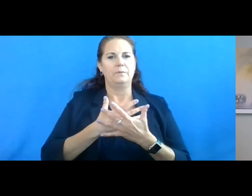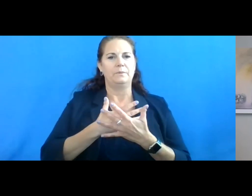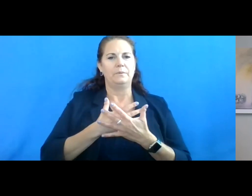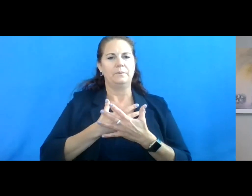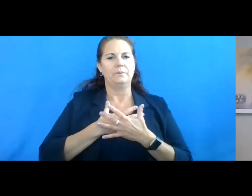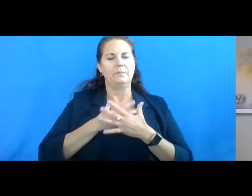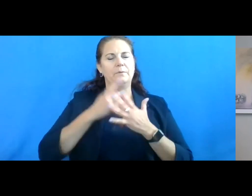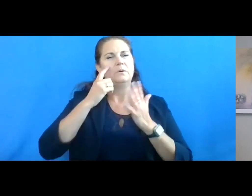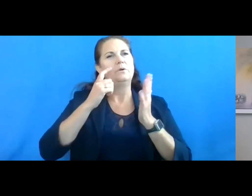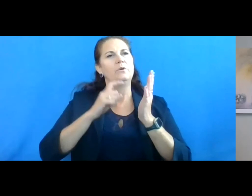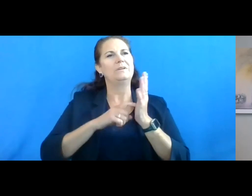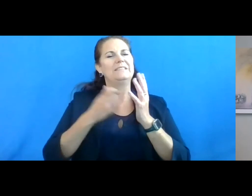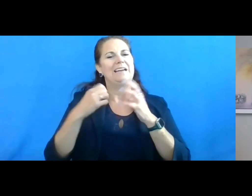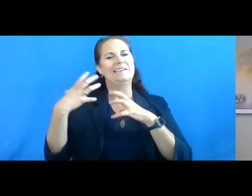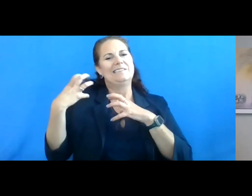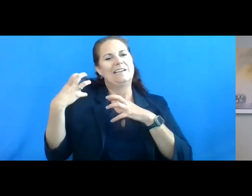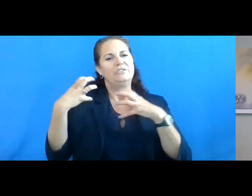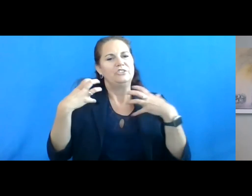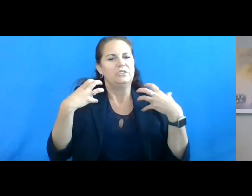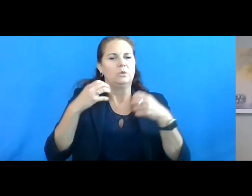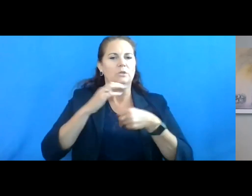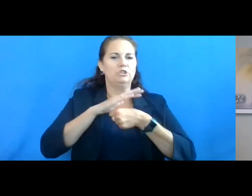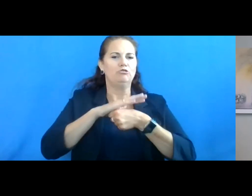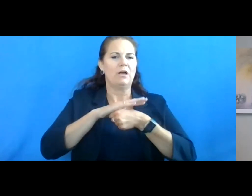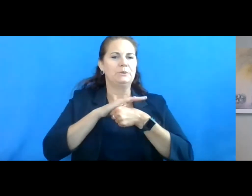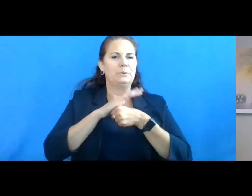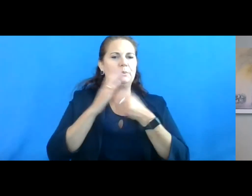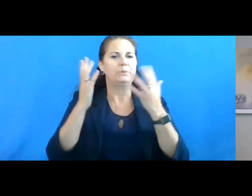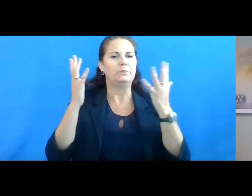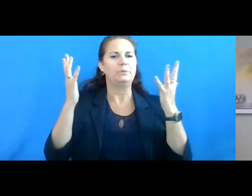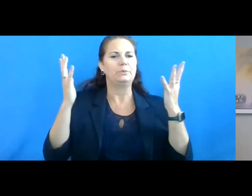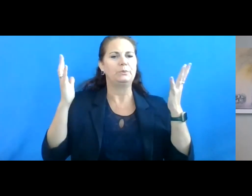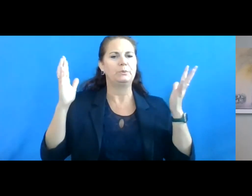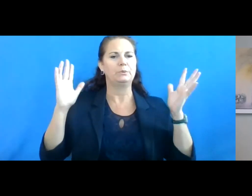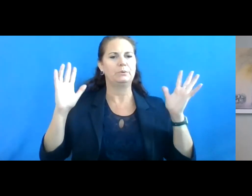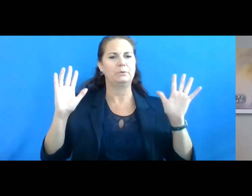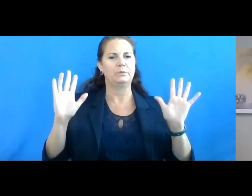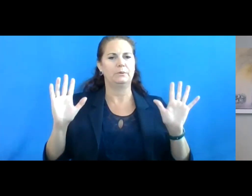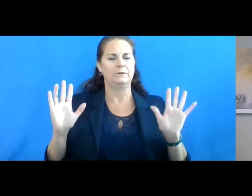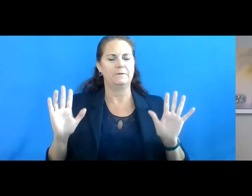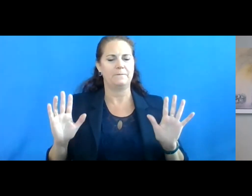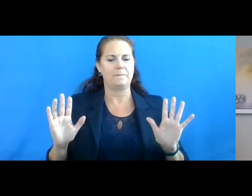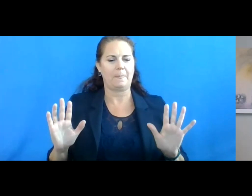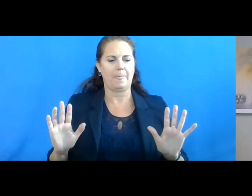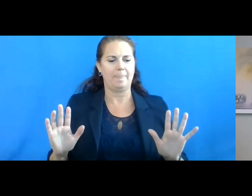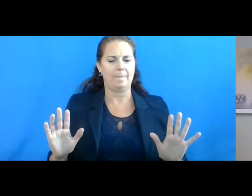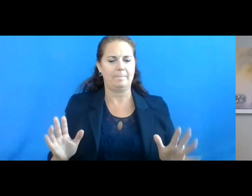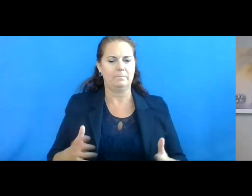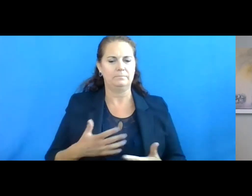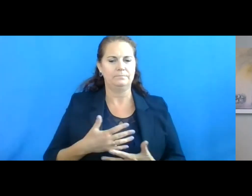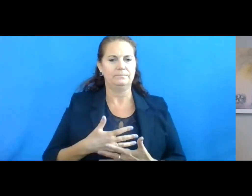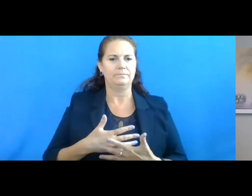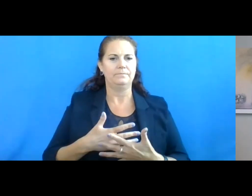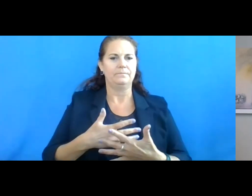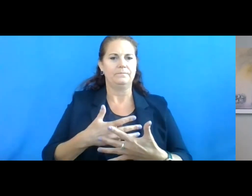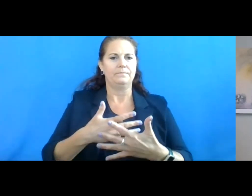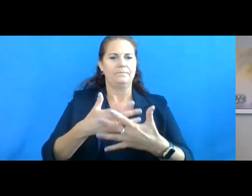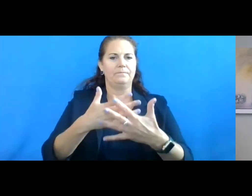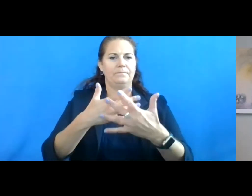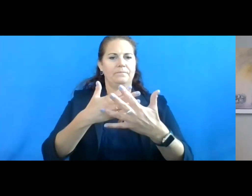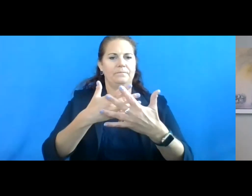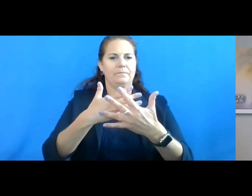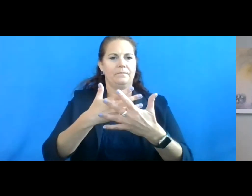Noticing any tension or any stress in your body, and letting it go down your limbs into